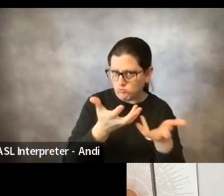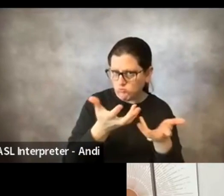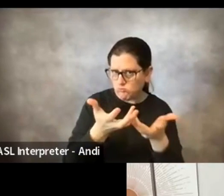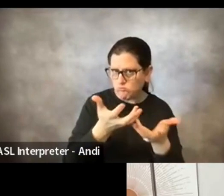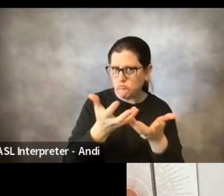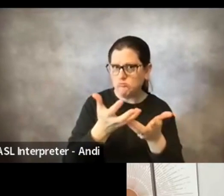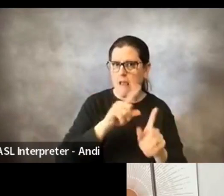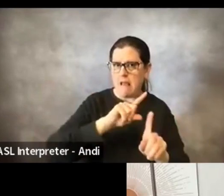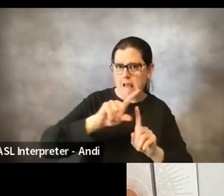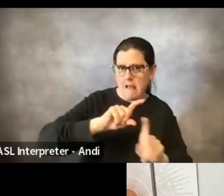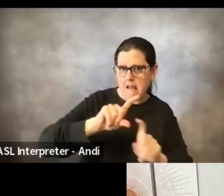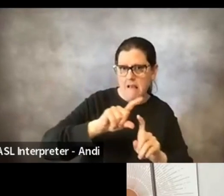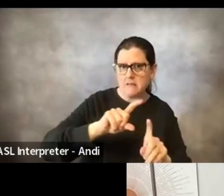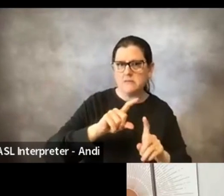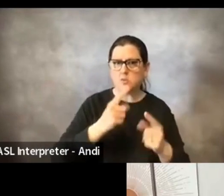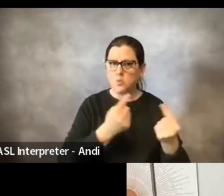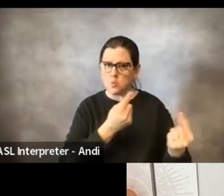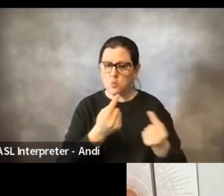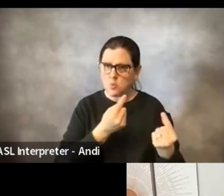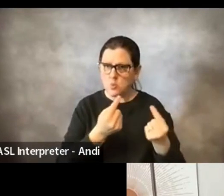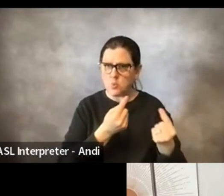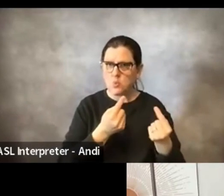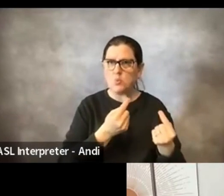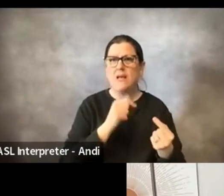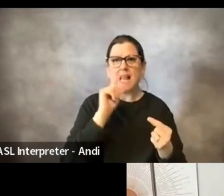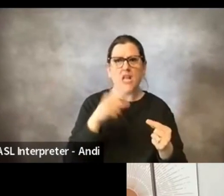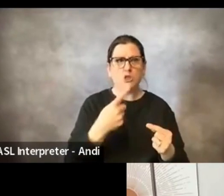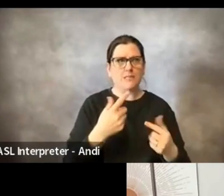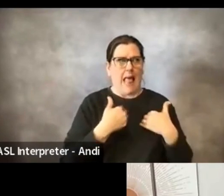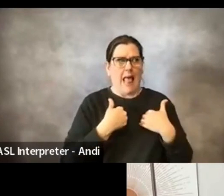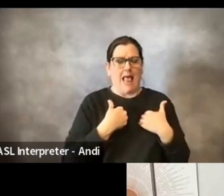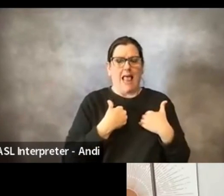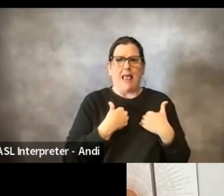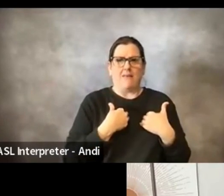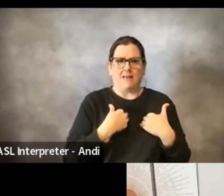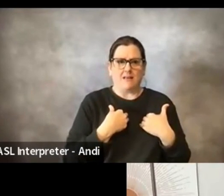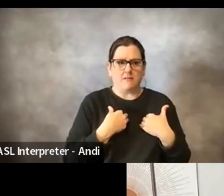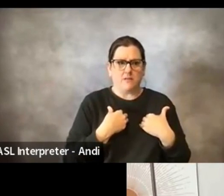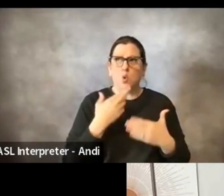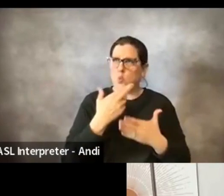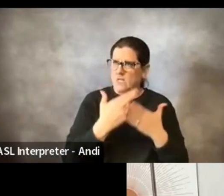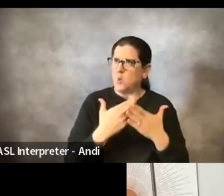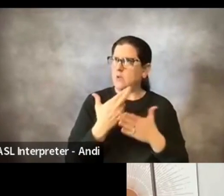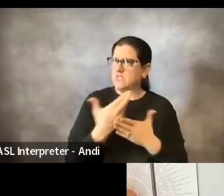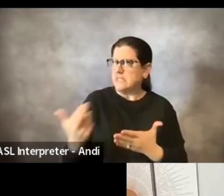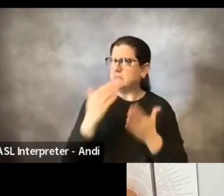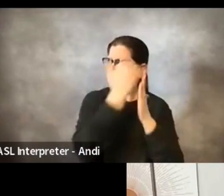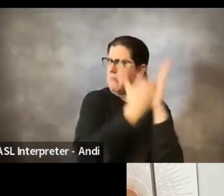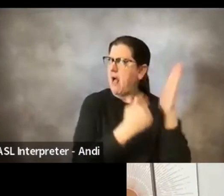the questions. And they, it's not just a matter of having 20 resources listed, you have to listen for so many things.